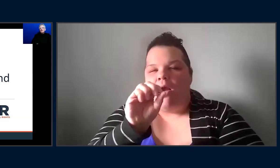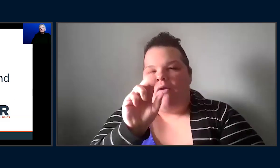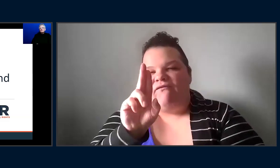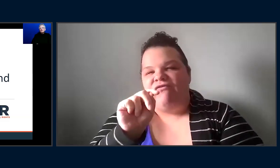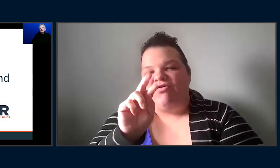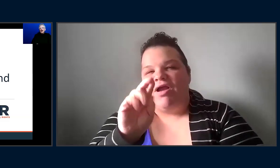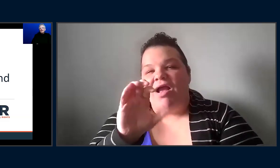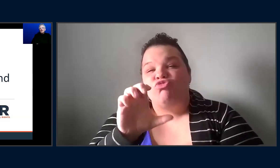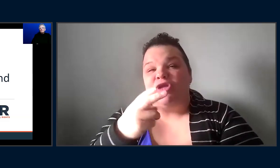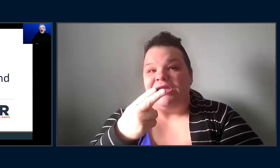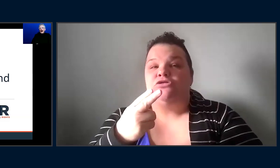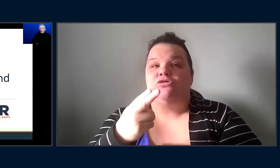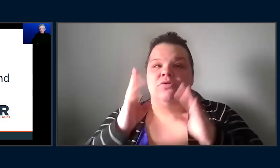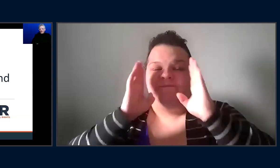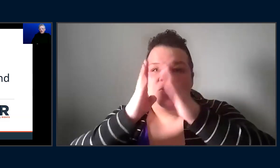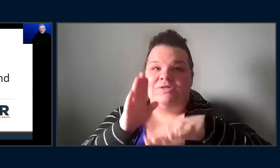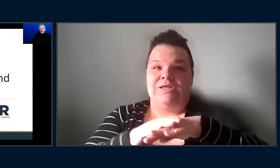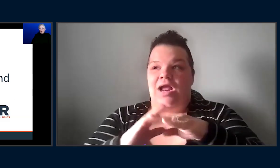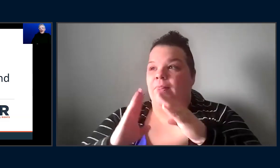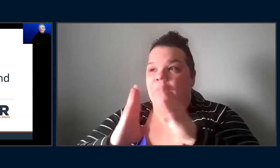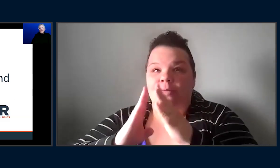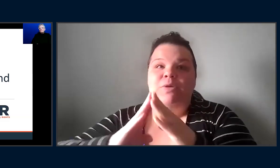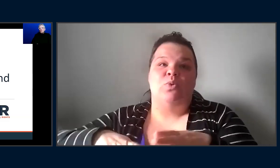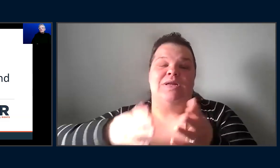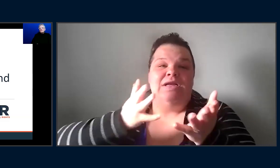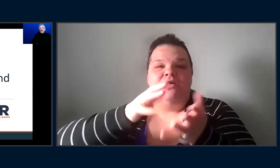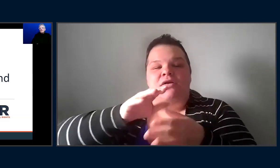not only complaints, but I also do a lot of outreach.